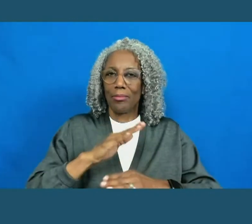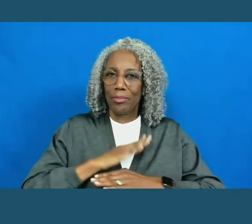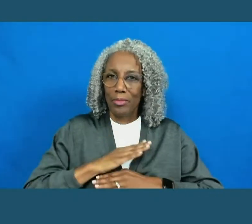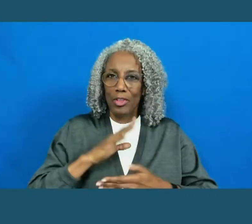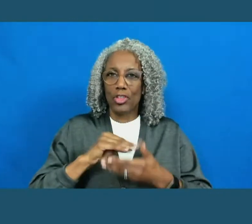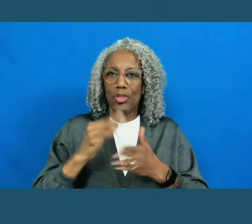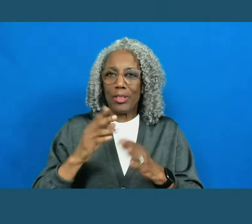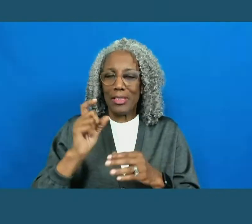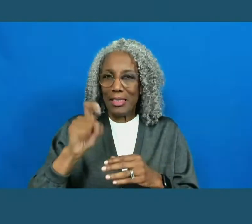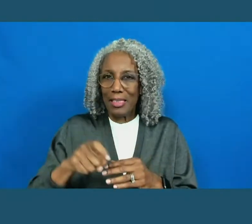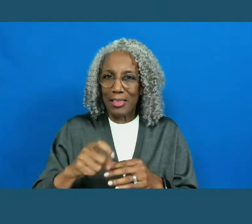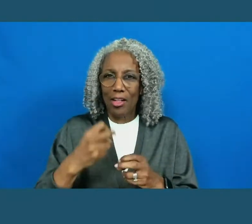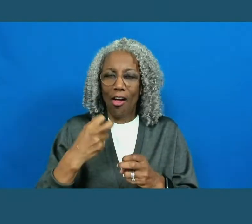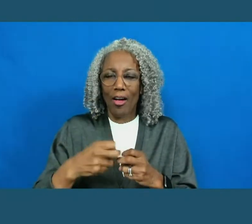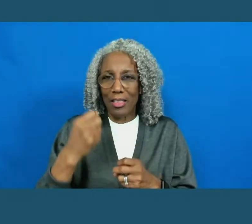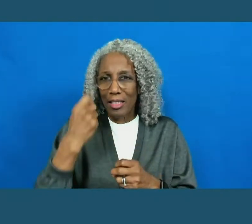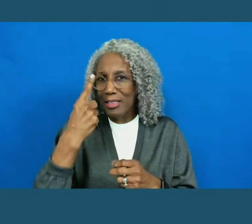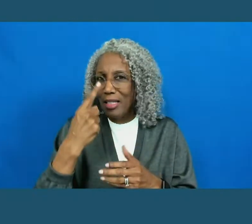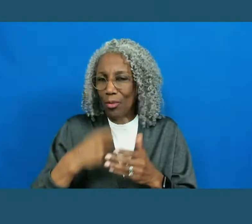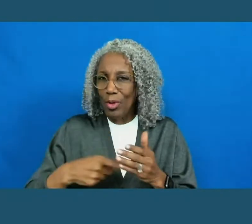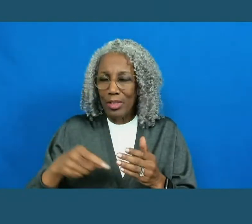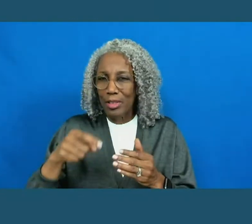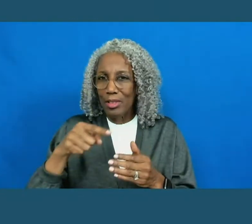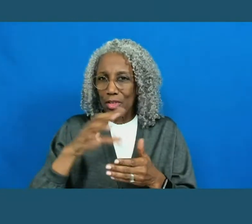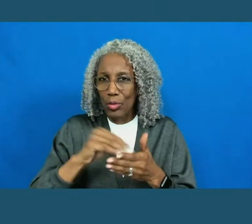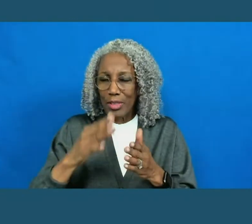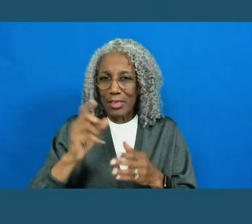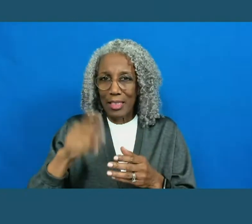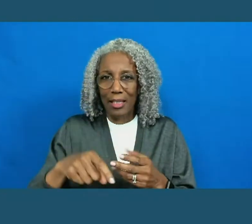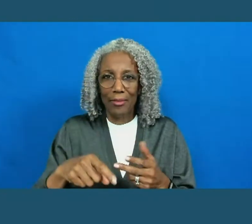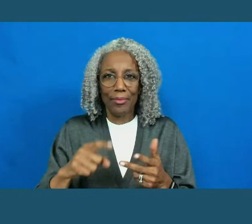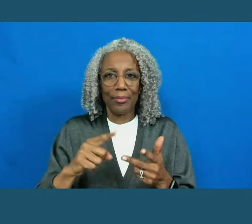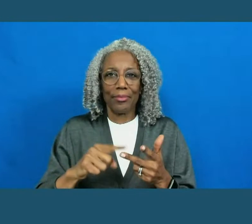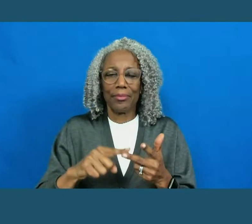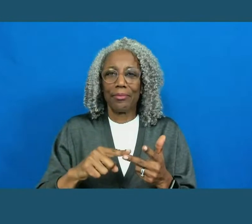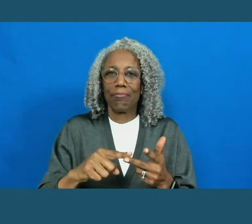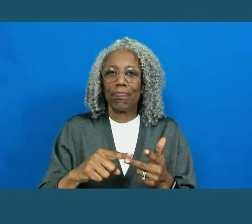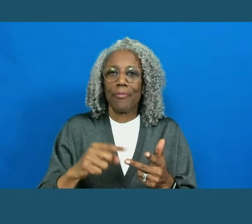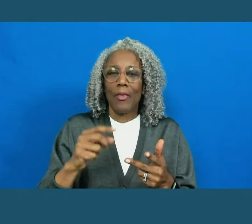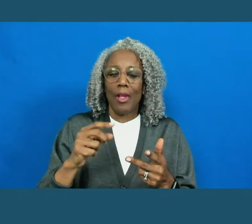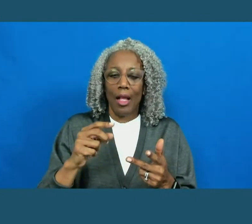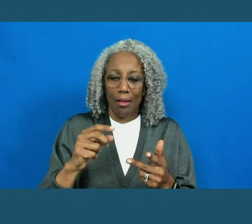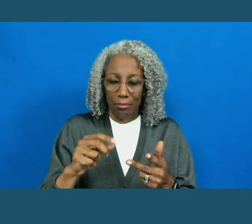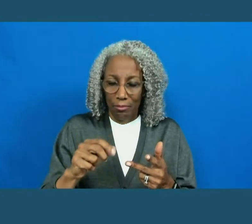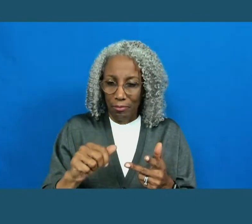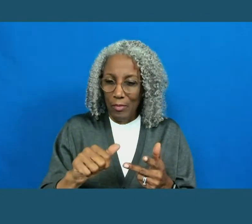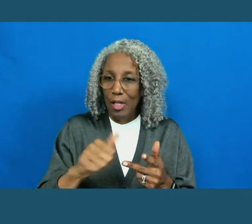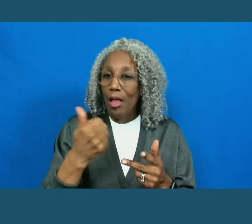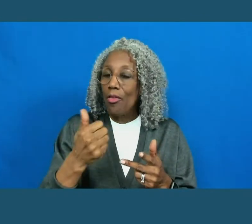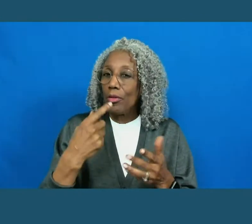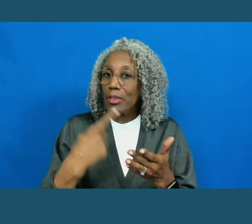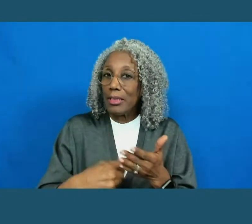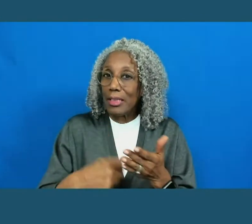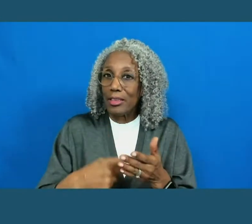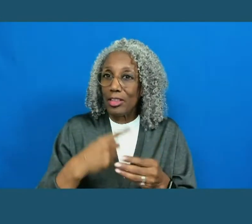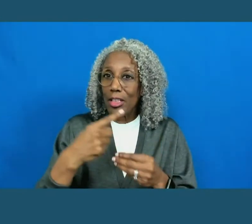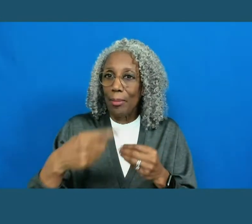to meet thstudts nds and what being so hard to access? What that is. Hana spill spoke